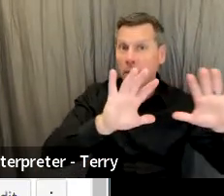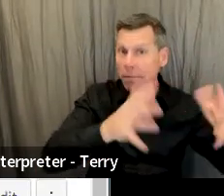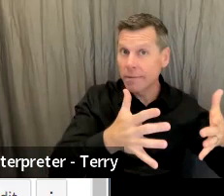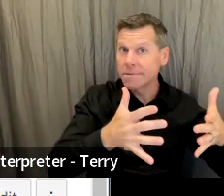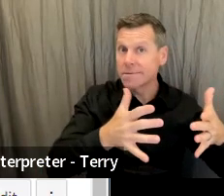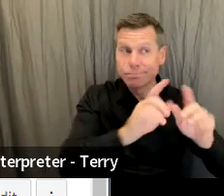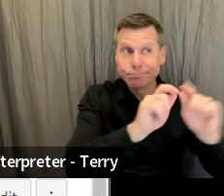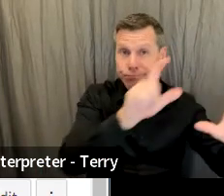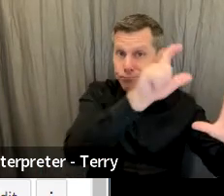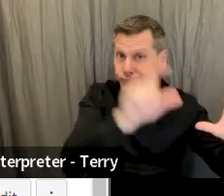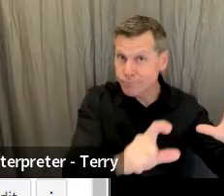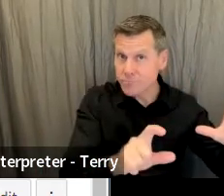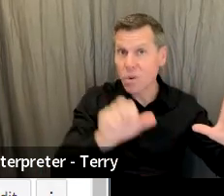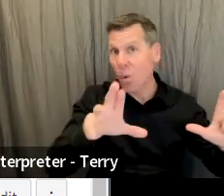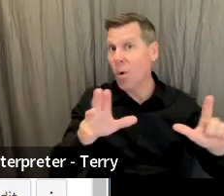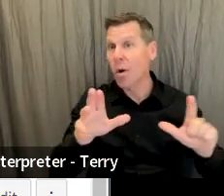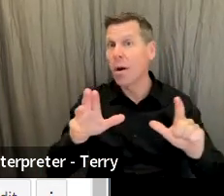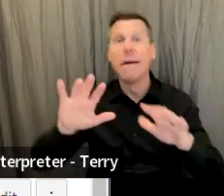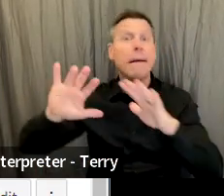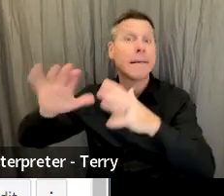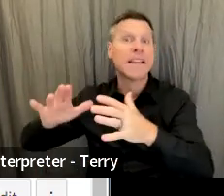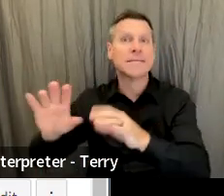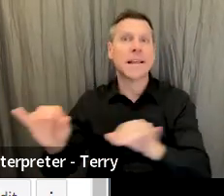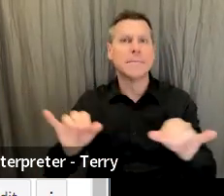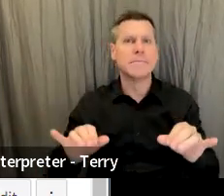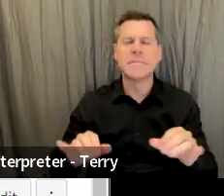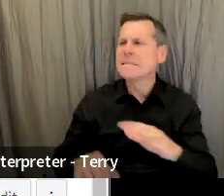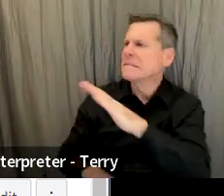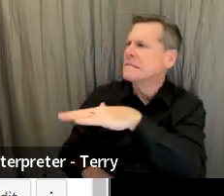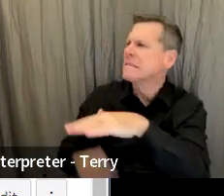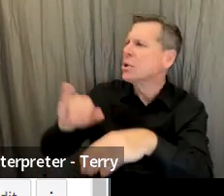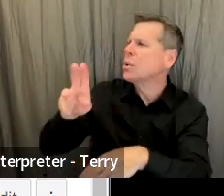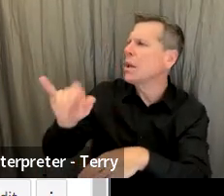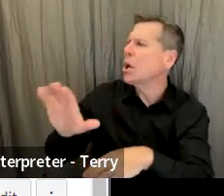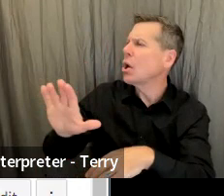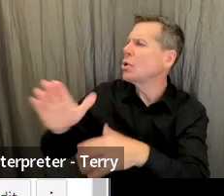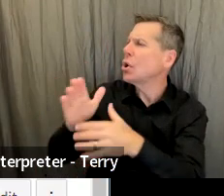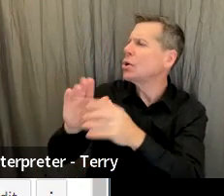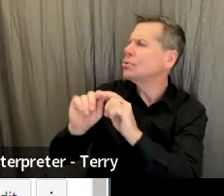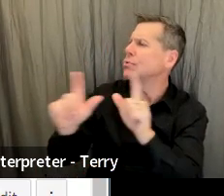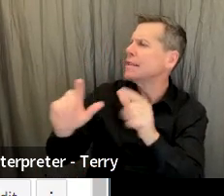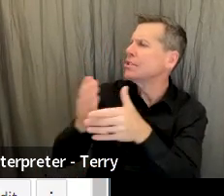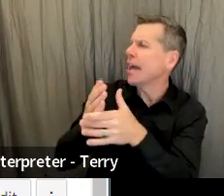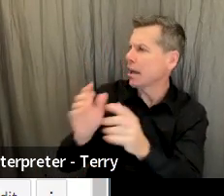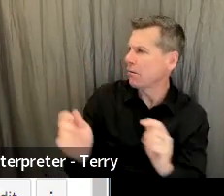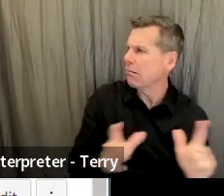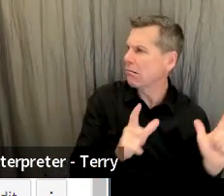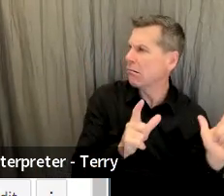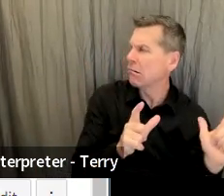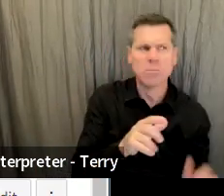We have Hulu. I don't think we're seeing your screen I'm sharing. What are you seeing right now?